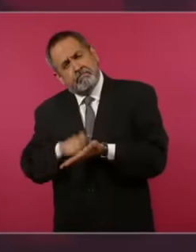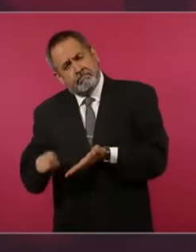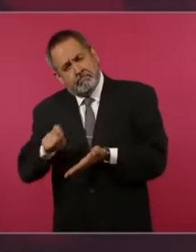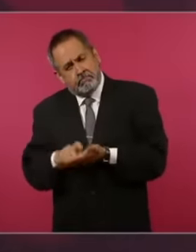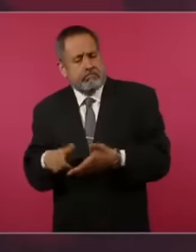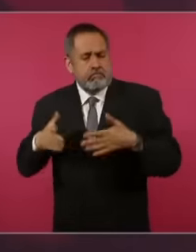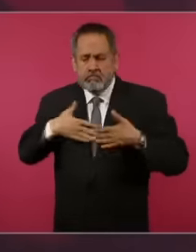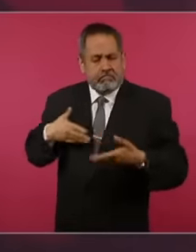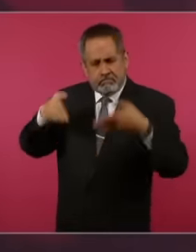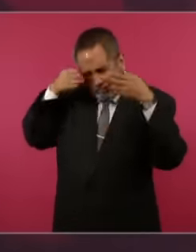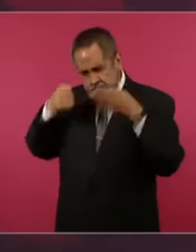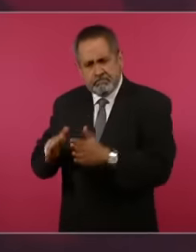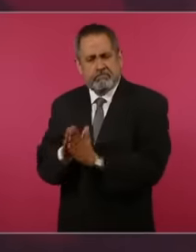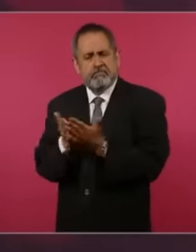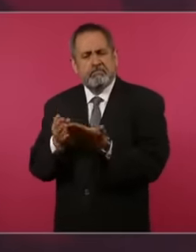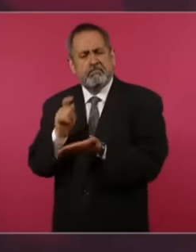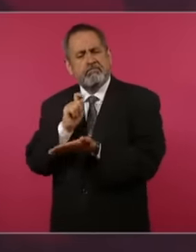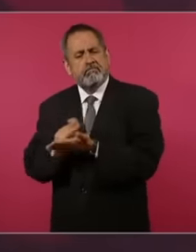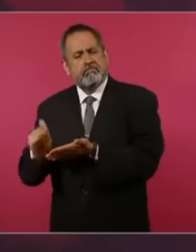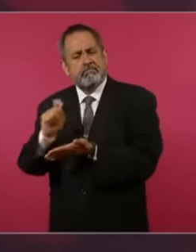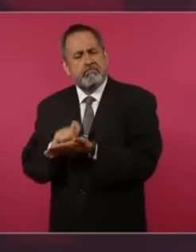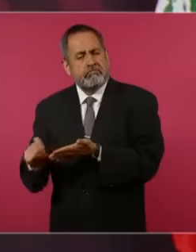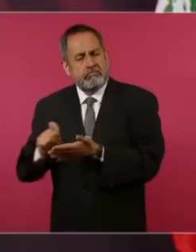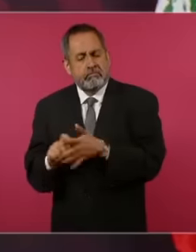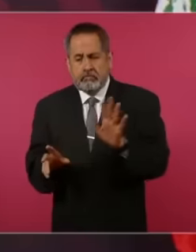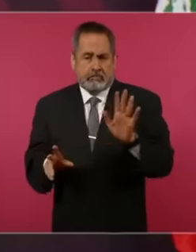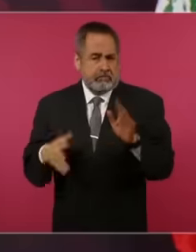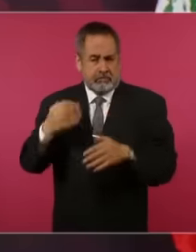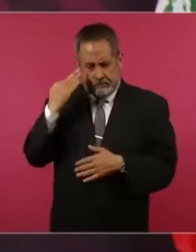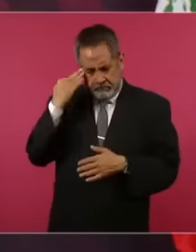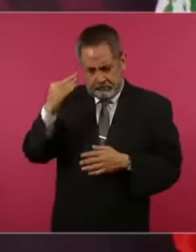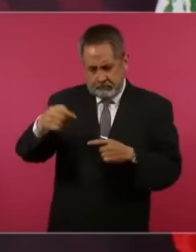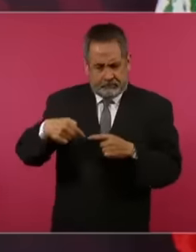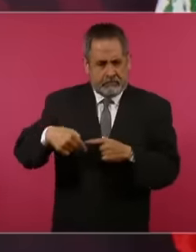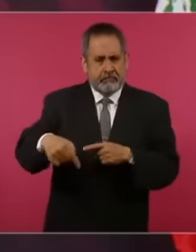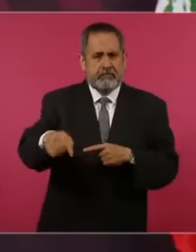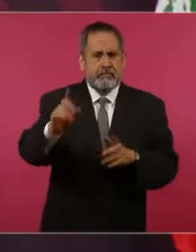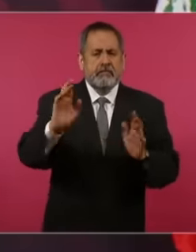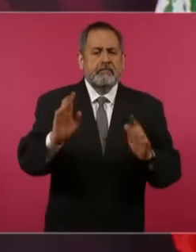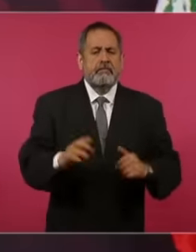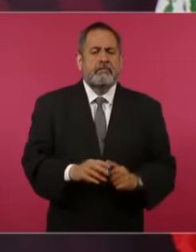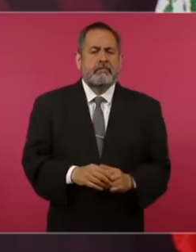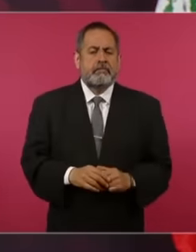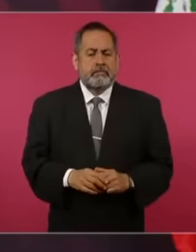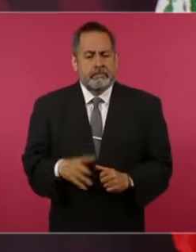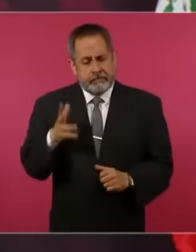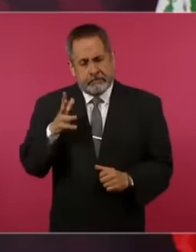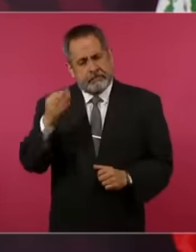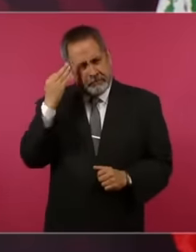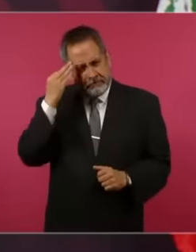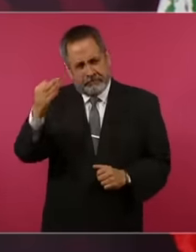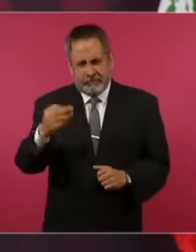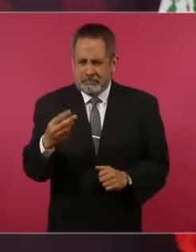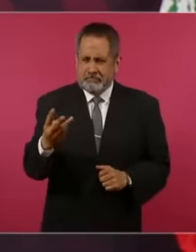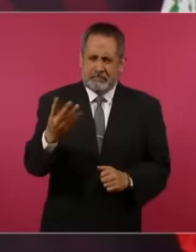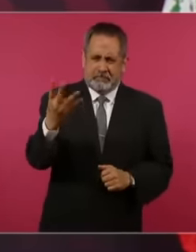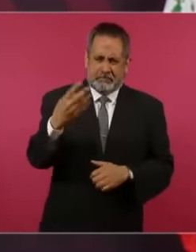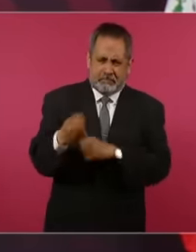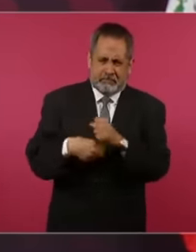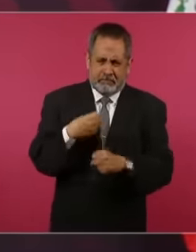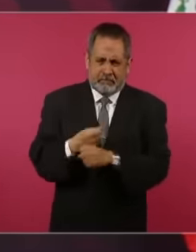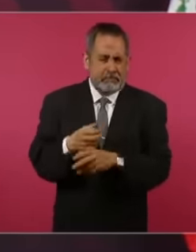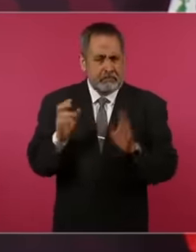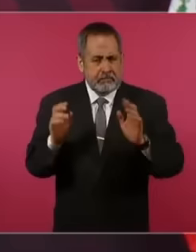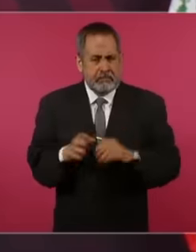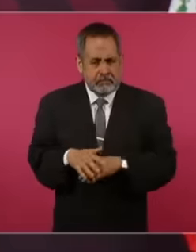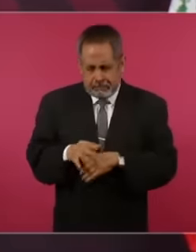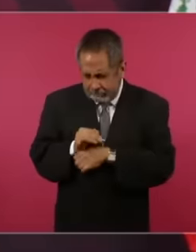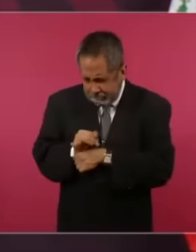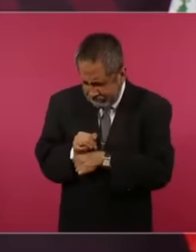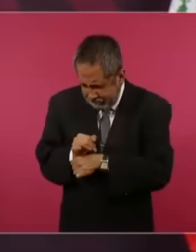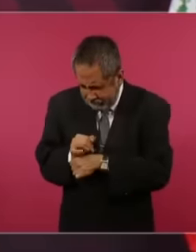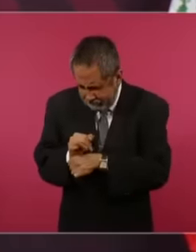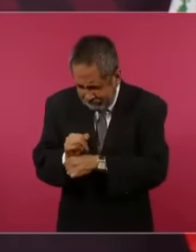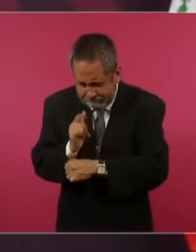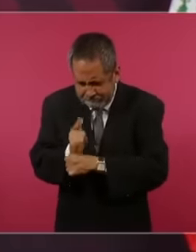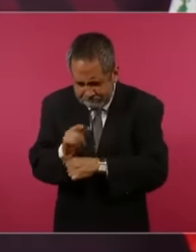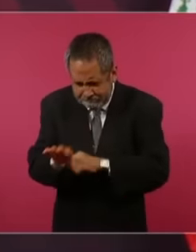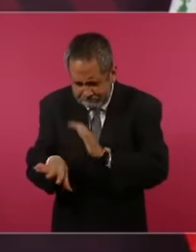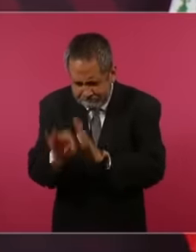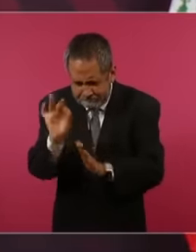to dedicate myself to and it's going to take me 3 years to do some research that I'm going to